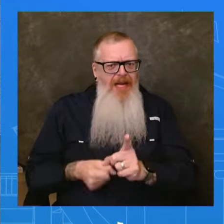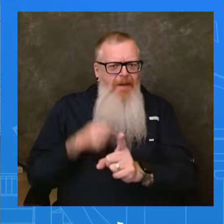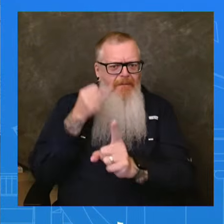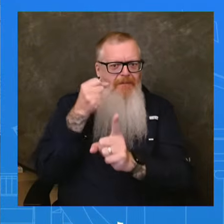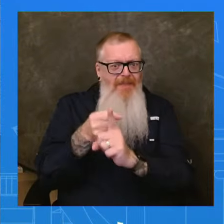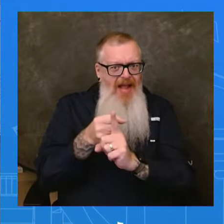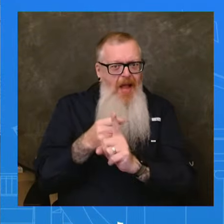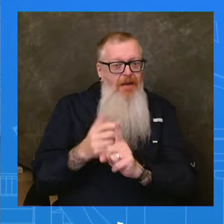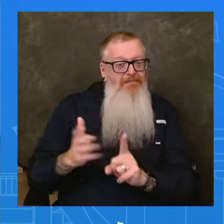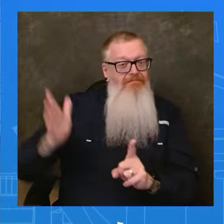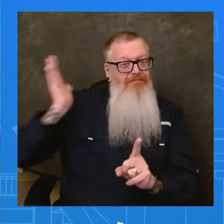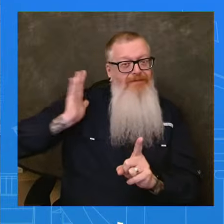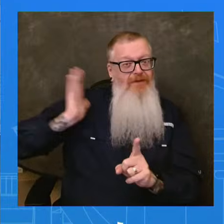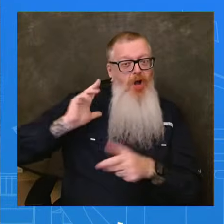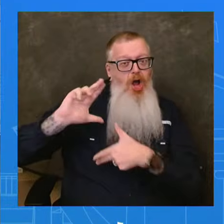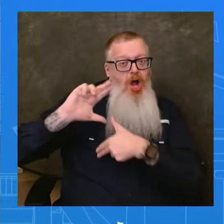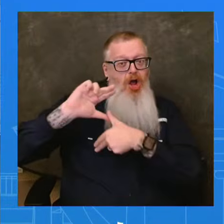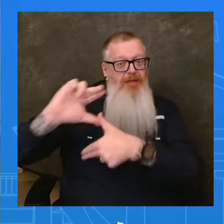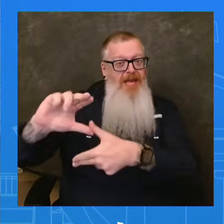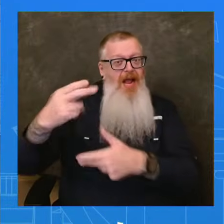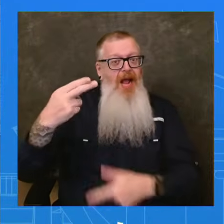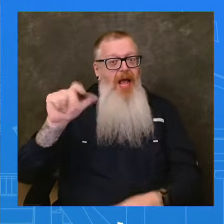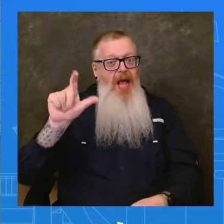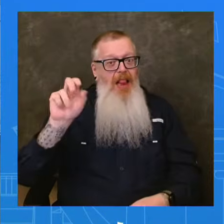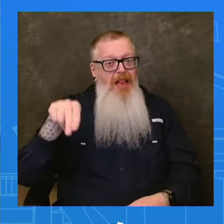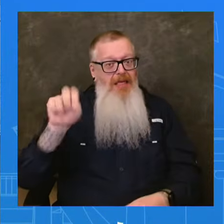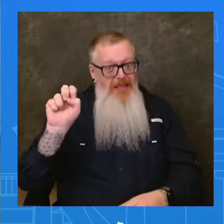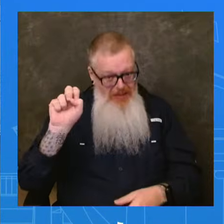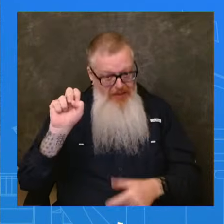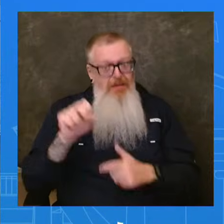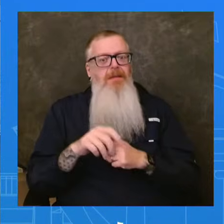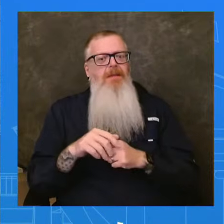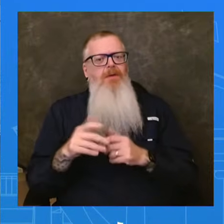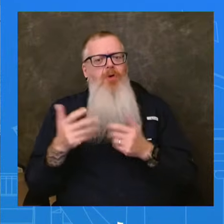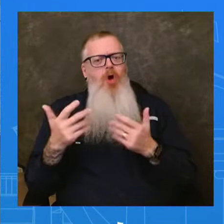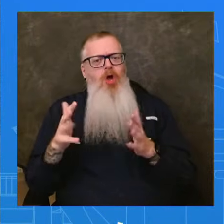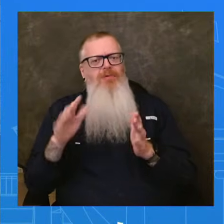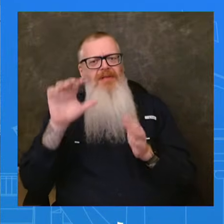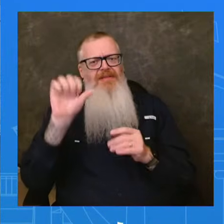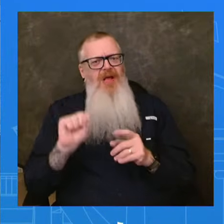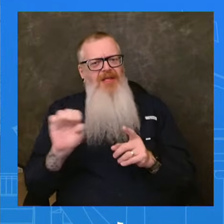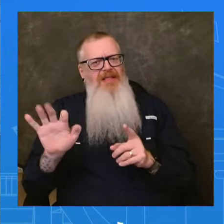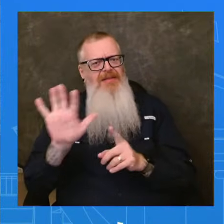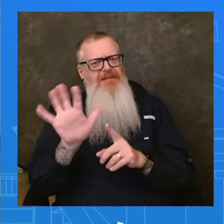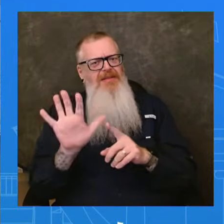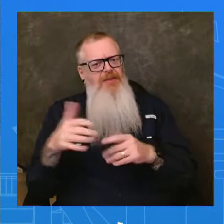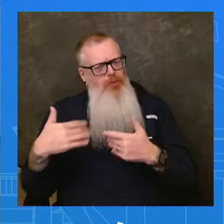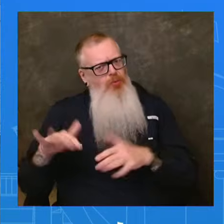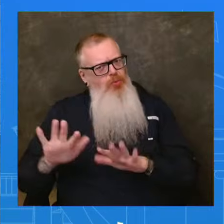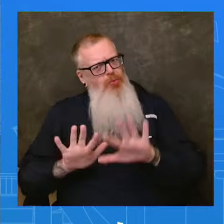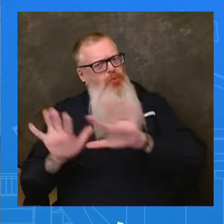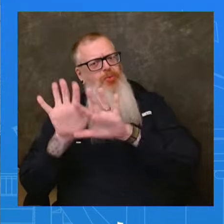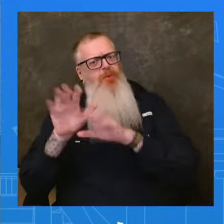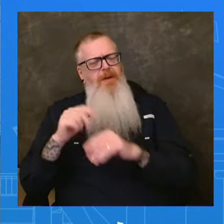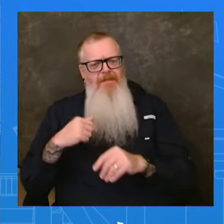But I will be traveling this evening to Florida to be with the team that I have there on the ground,